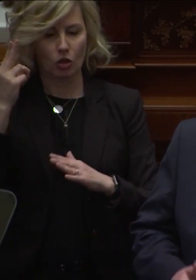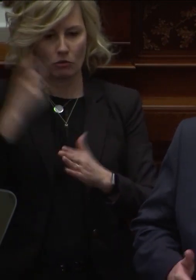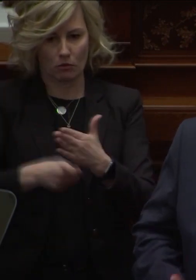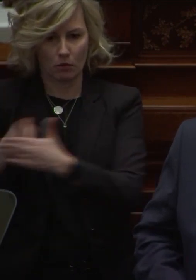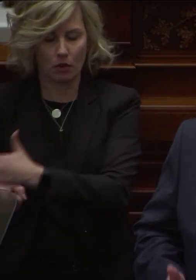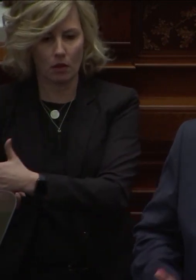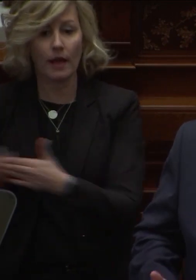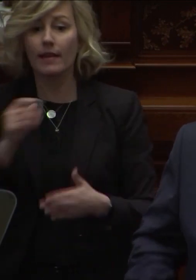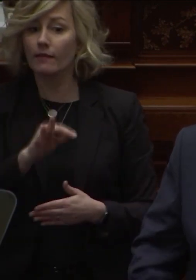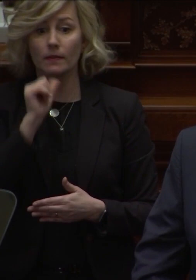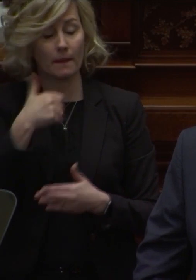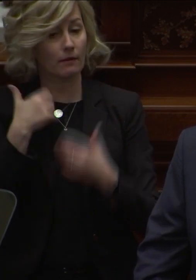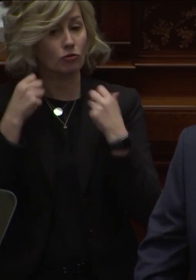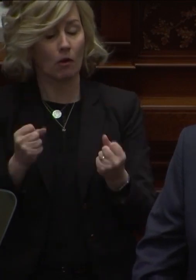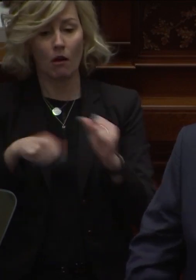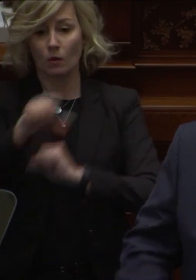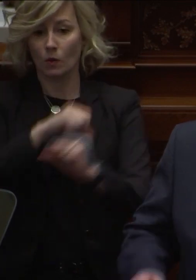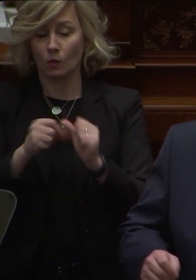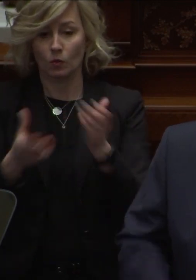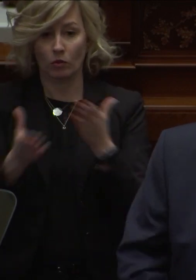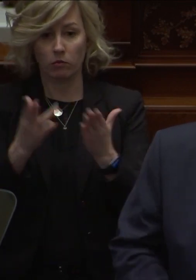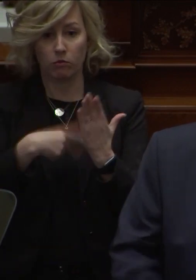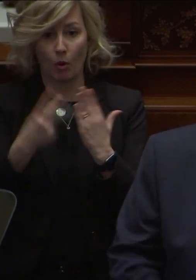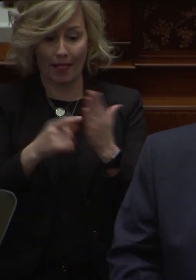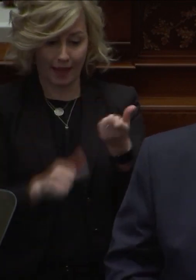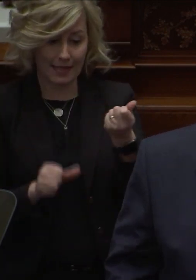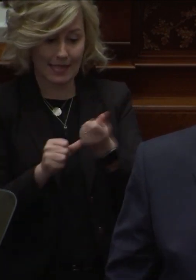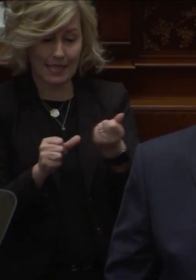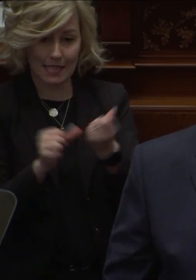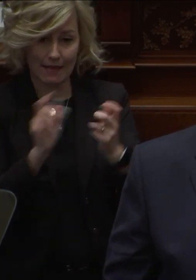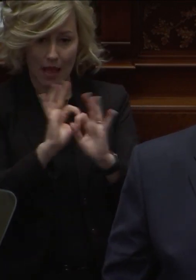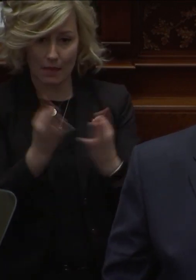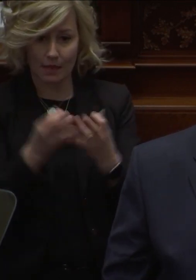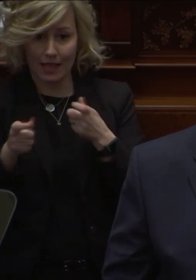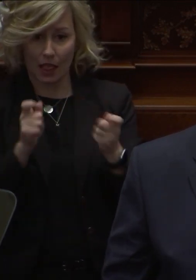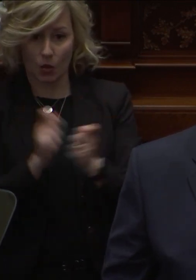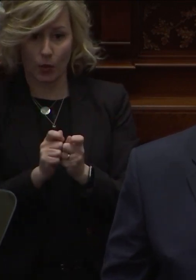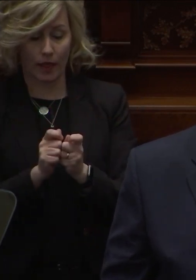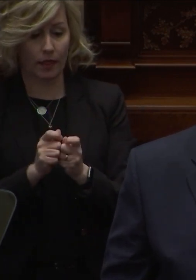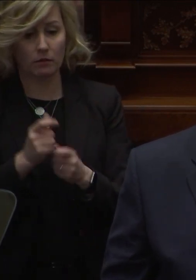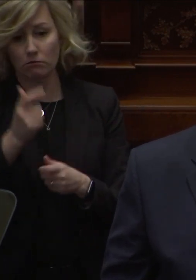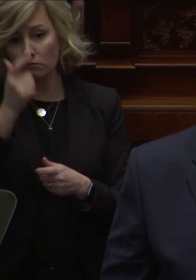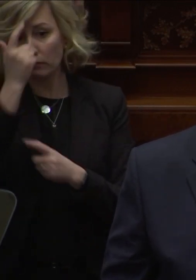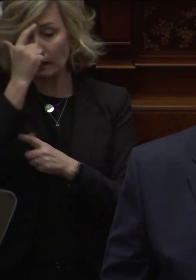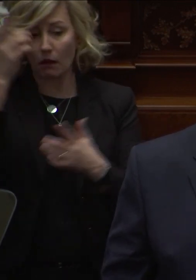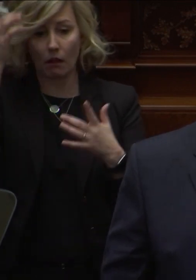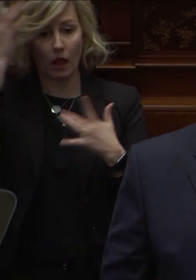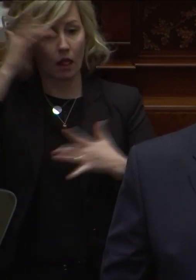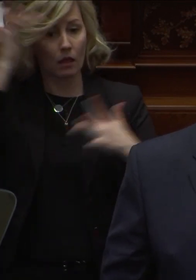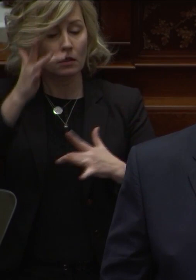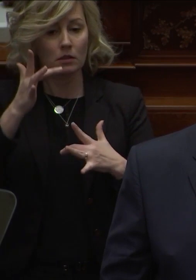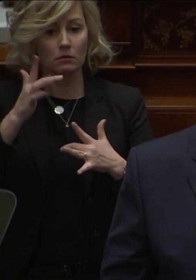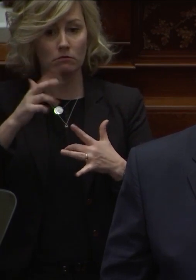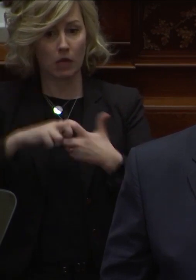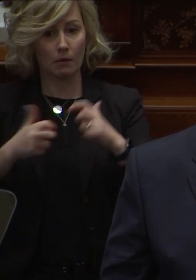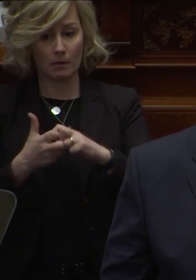PUBLIC SAFETY EXPENDITURES. IF WE DON'T HAVE STRONG SOCIAL SERVICE PROGRAMS THAT ASSIST FAMILIES DEALING WITH A LOVED